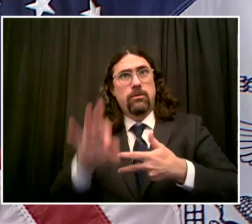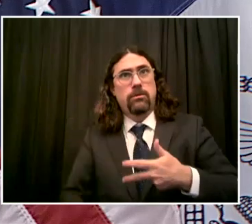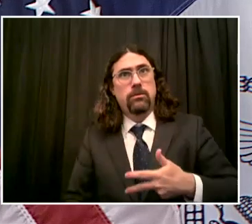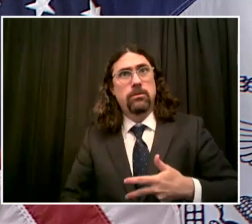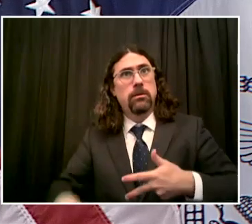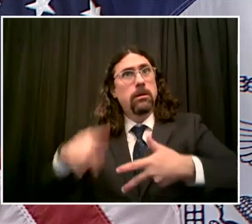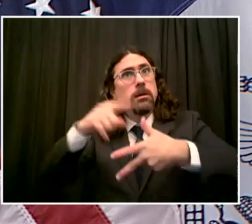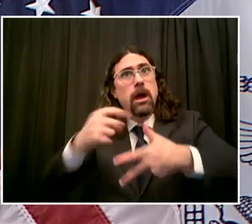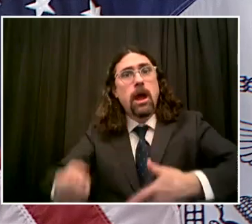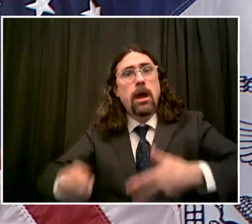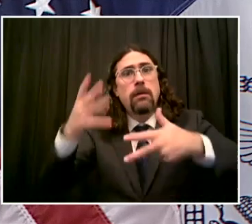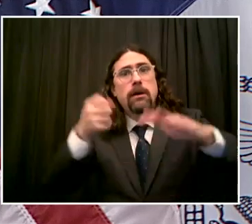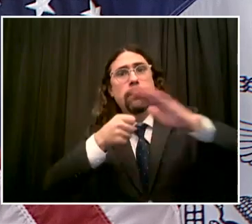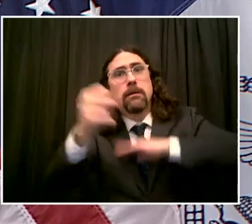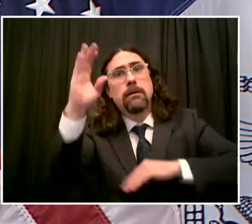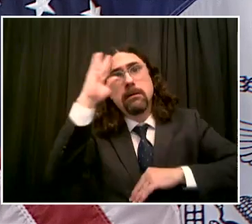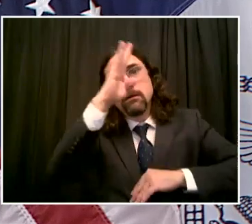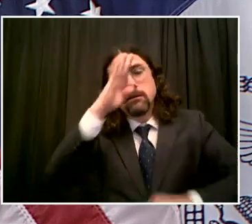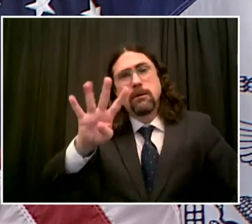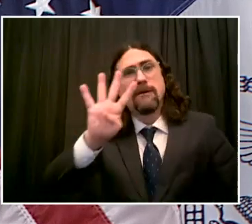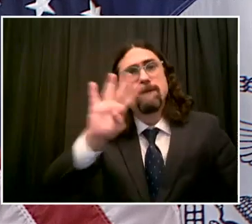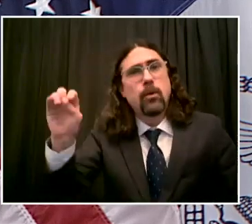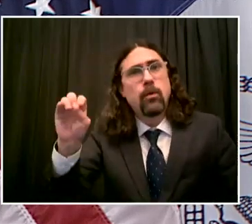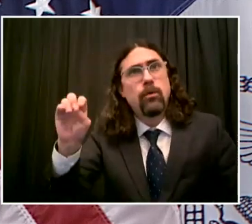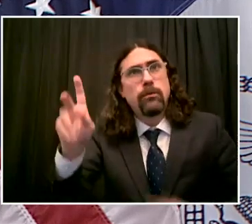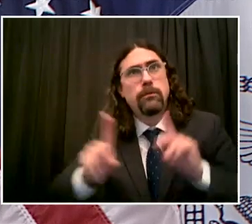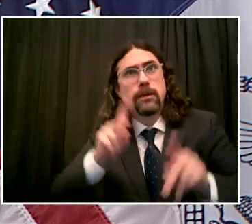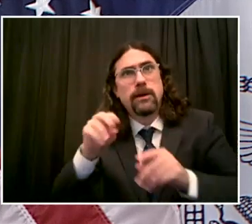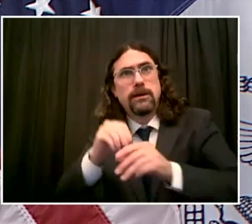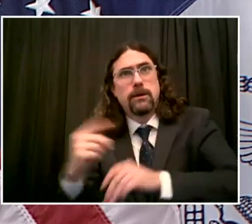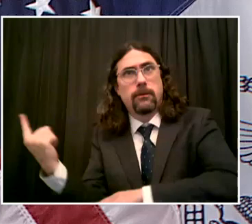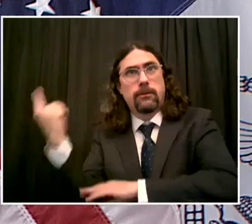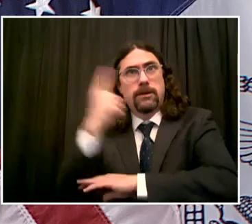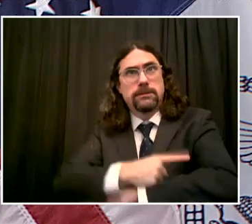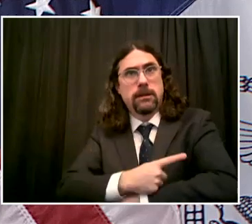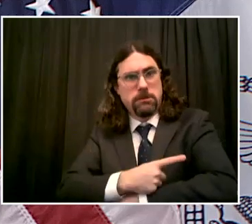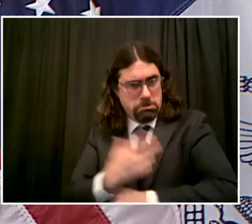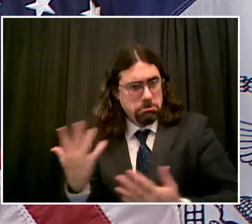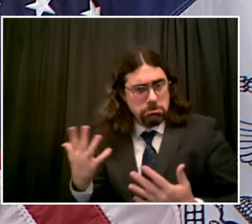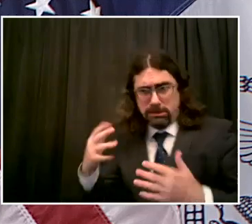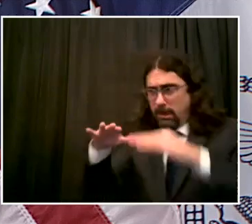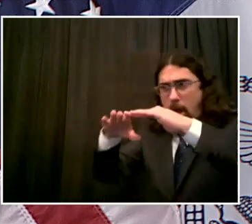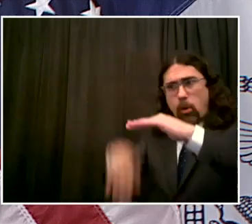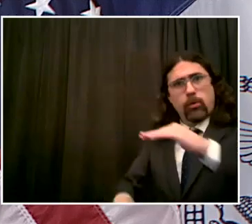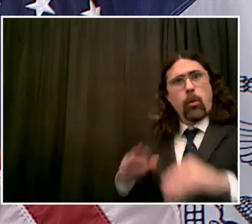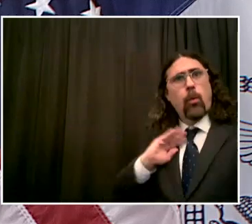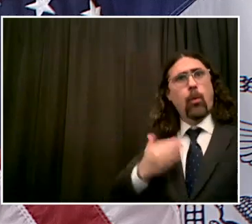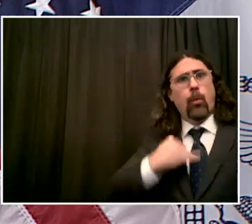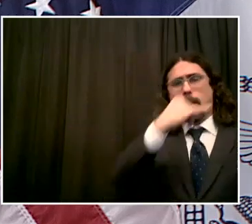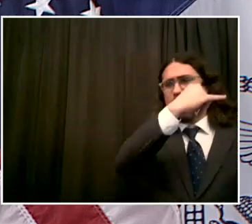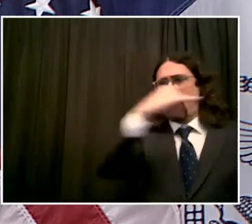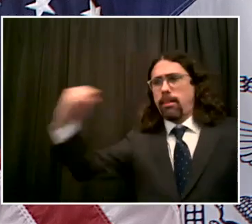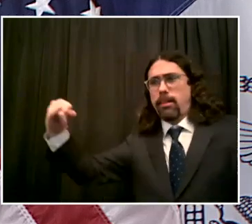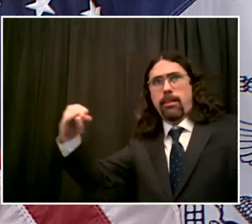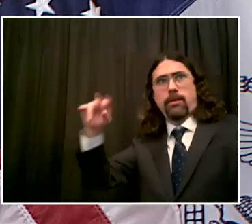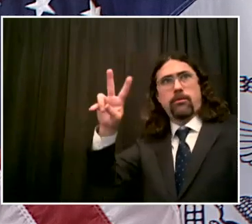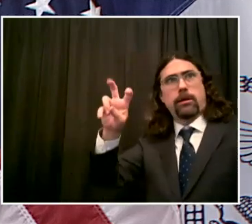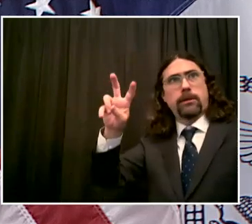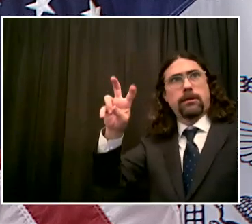THE LATEST REPORT. 40 PATIENTS OVER 8 MILLION